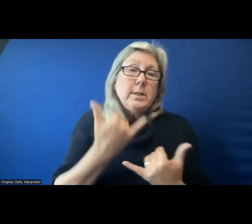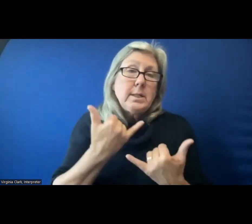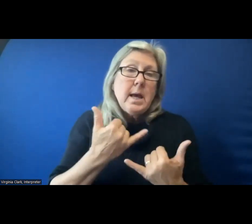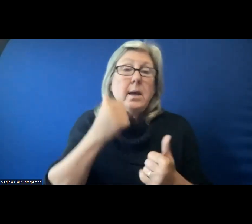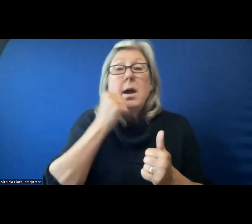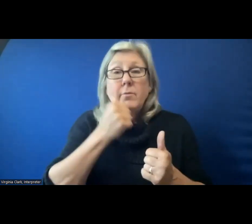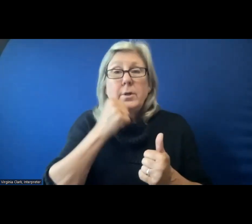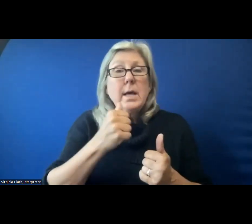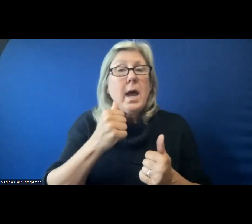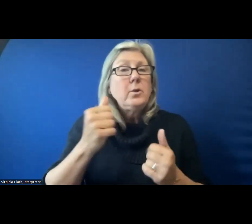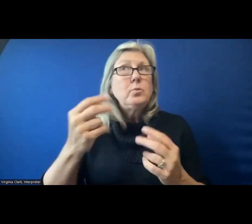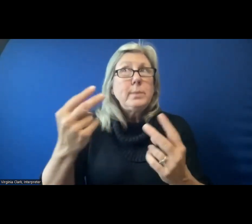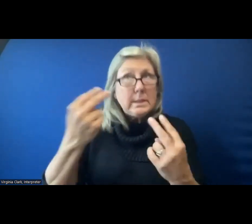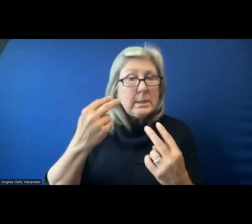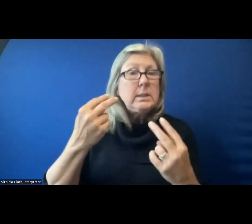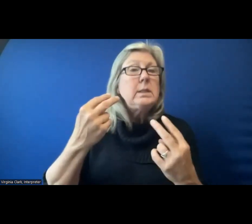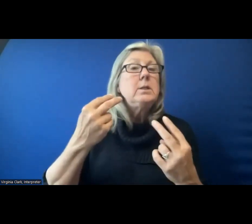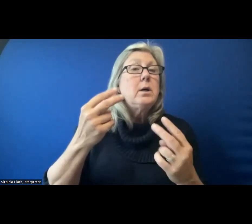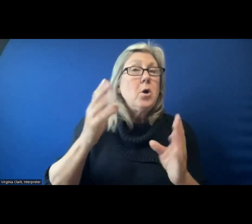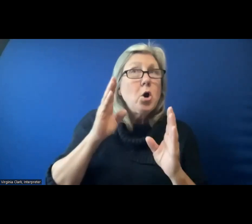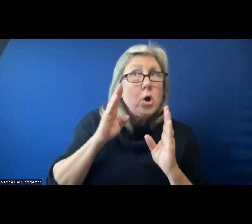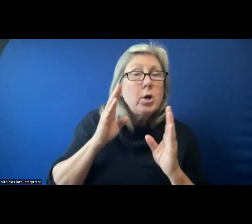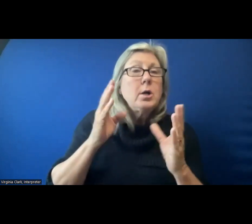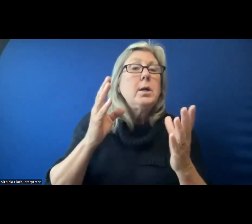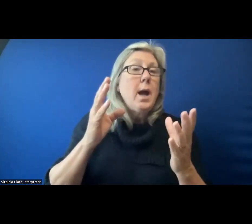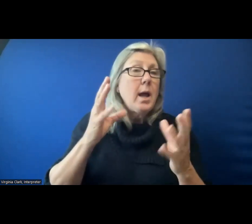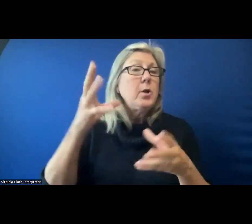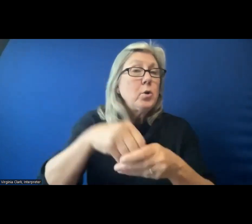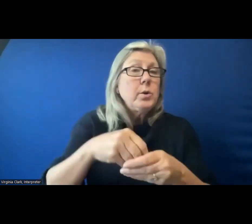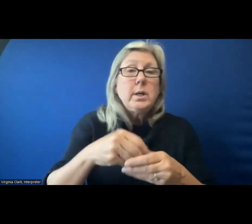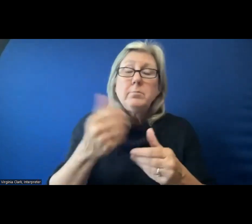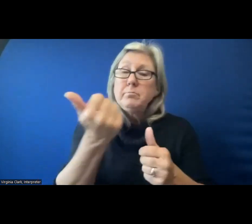heard, and to be included in all aspects of our daily lives. And in the conversation and